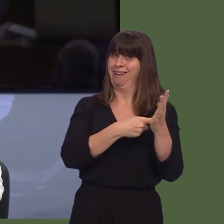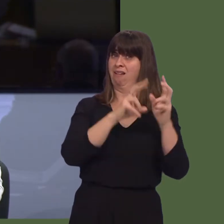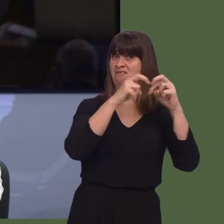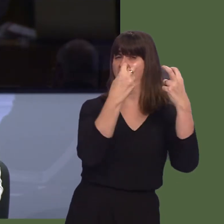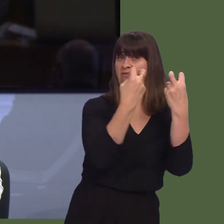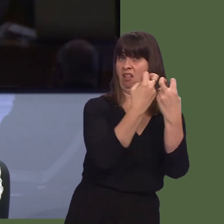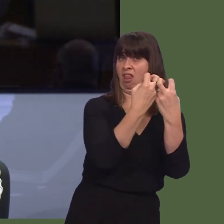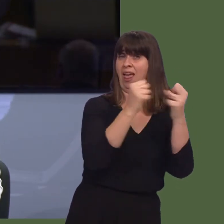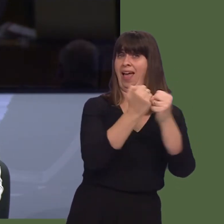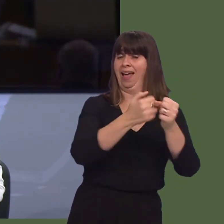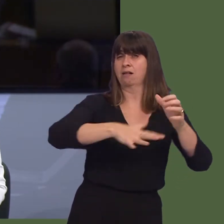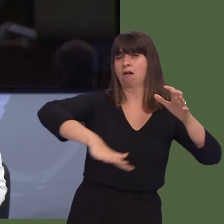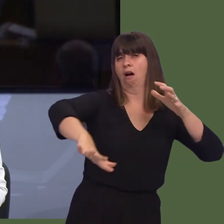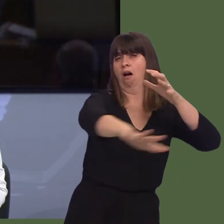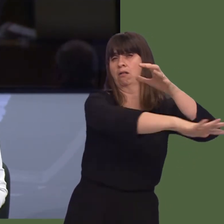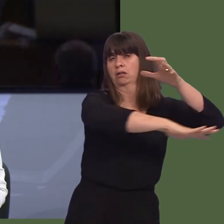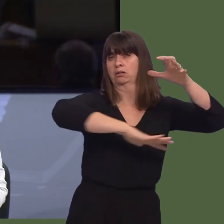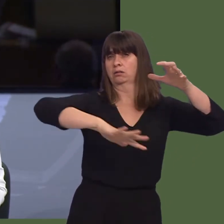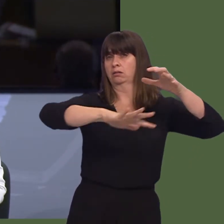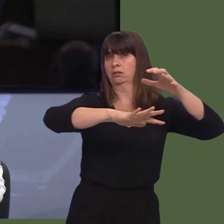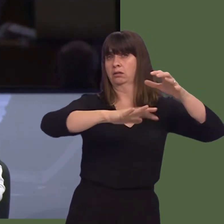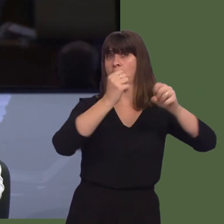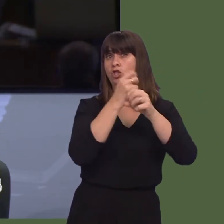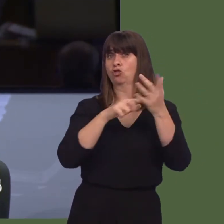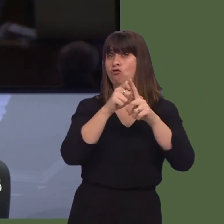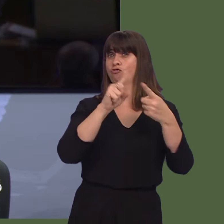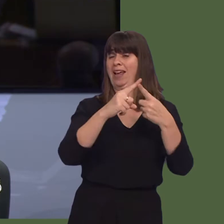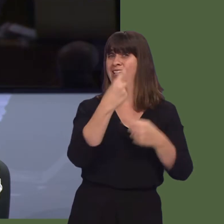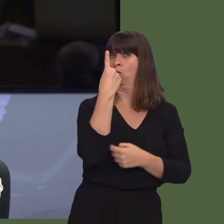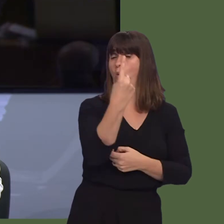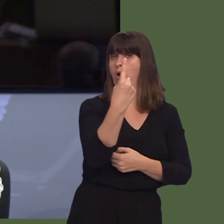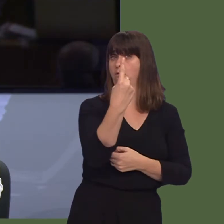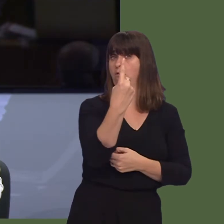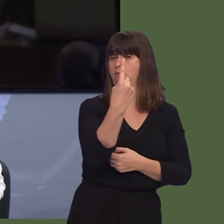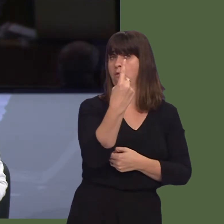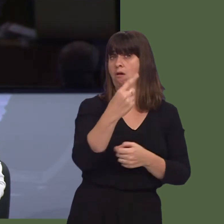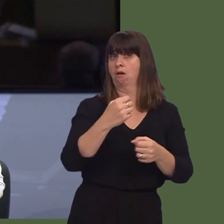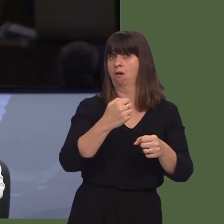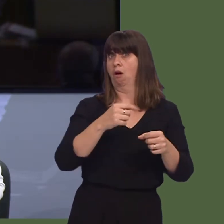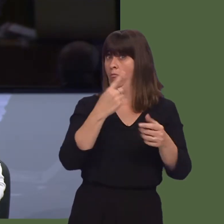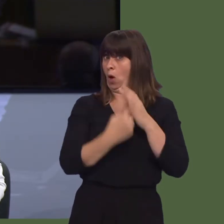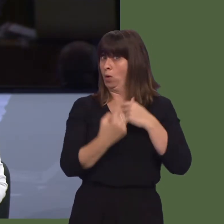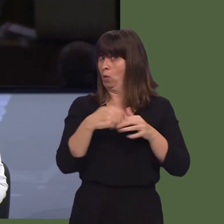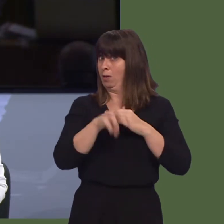and gardensóthe only grade I listed gardens in WalesóGwydir found itself entirely left